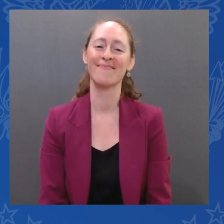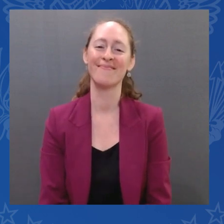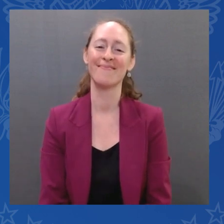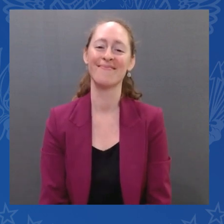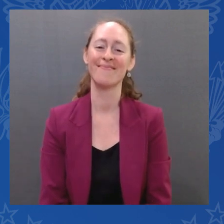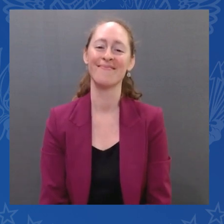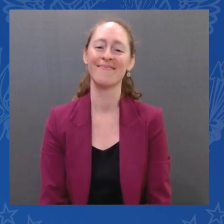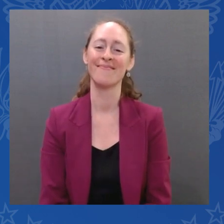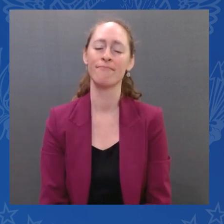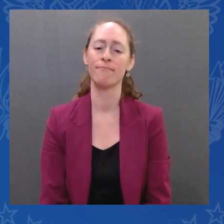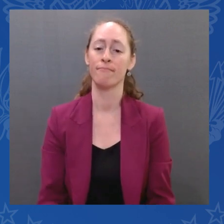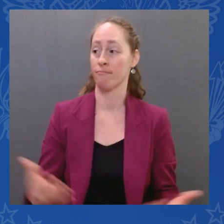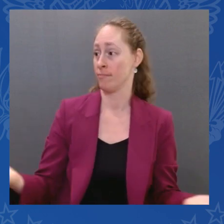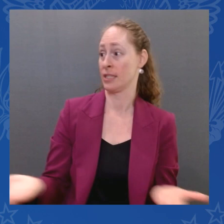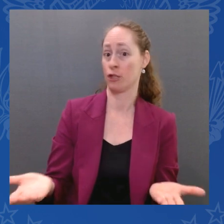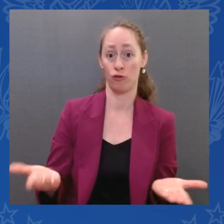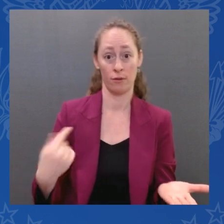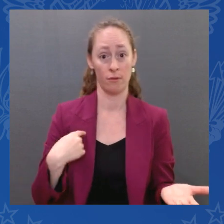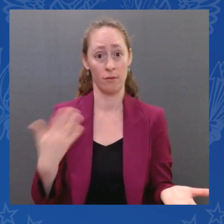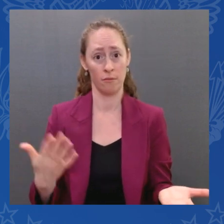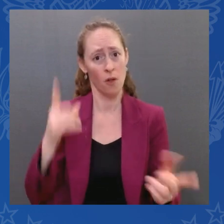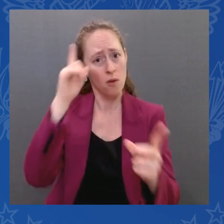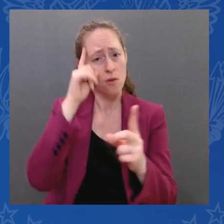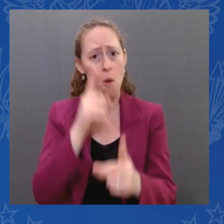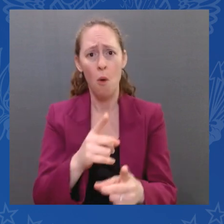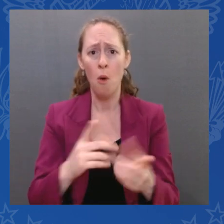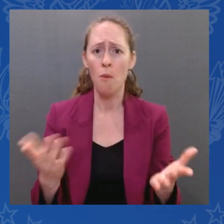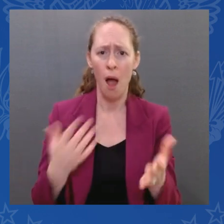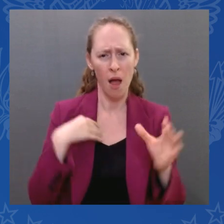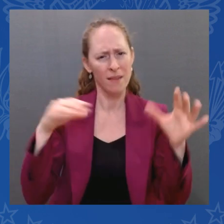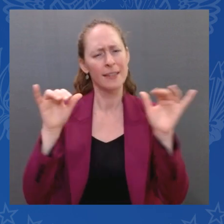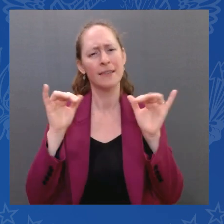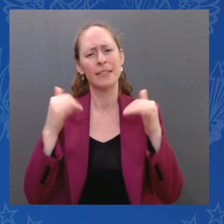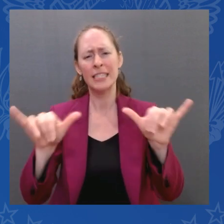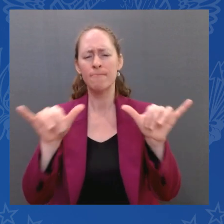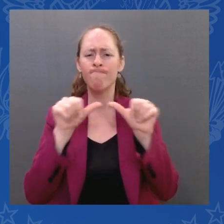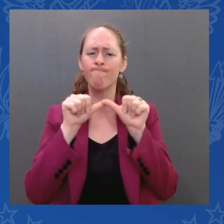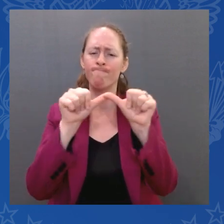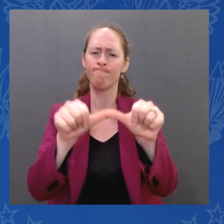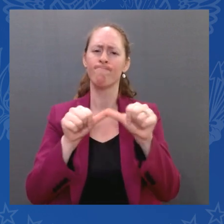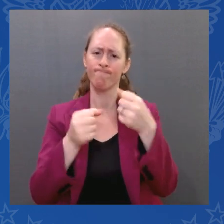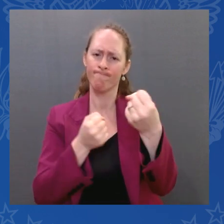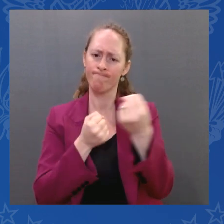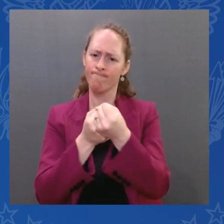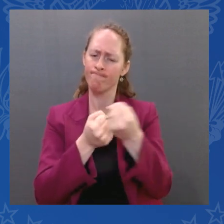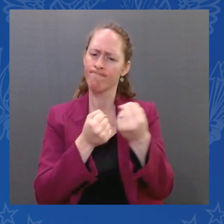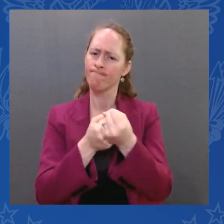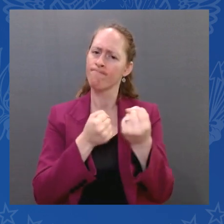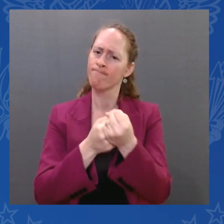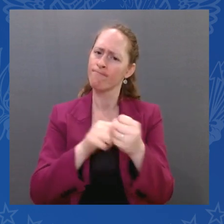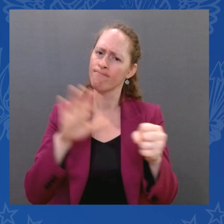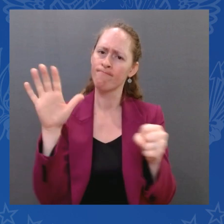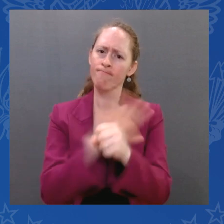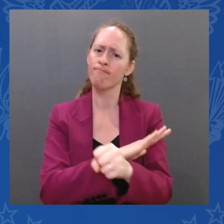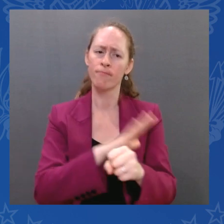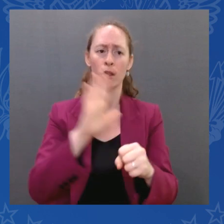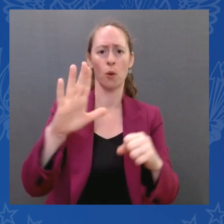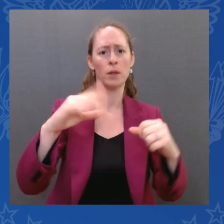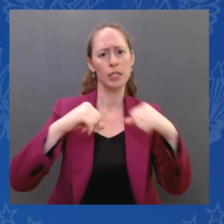of the United States to Israel's security, including partnering with Israel on the most cutting-edge defense systems in the world.